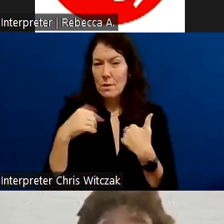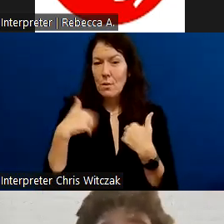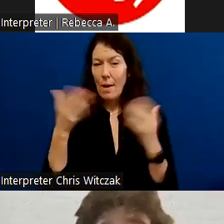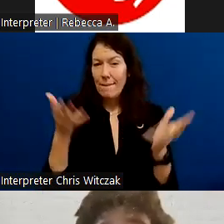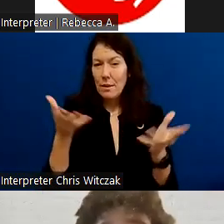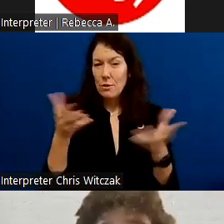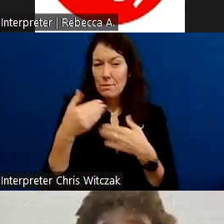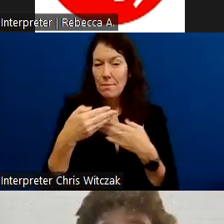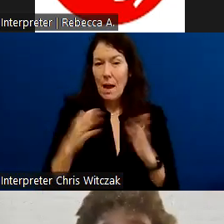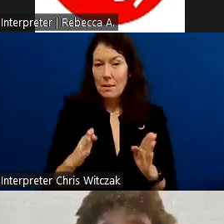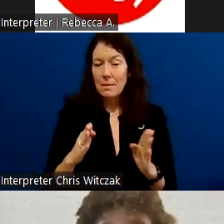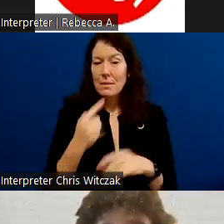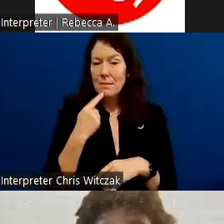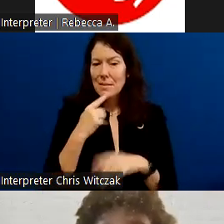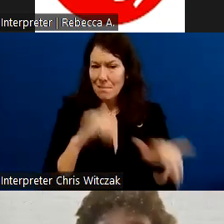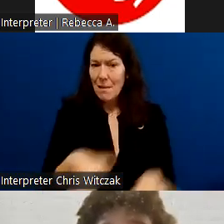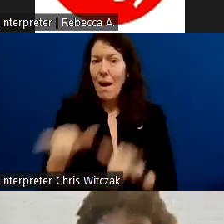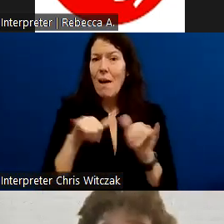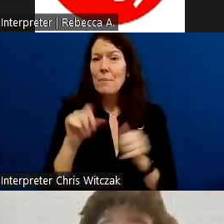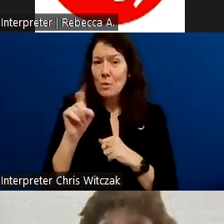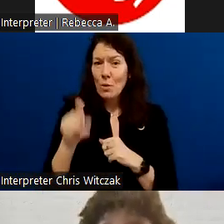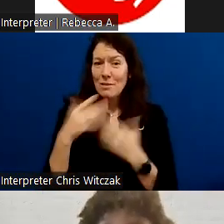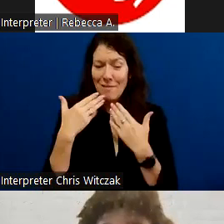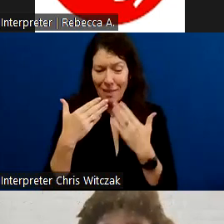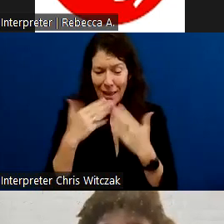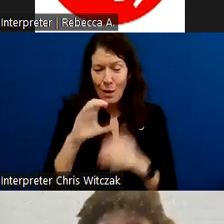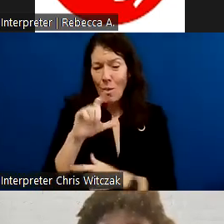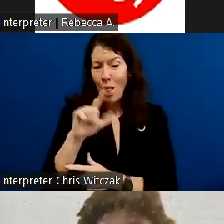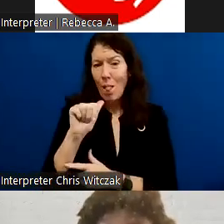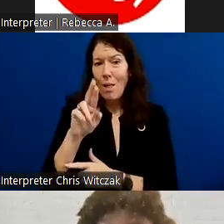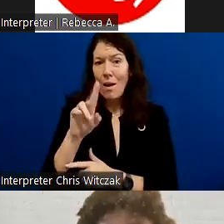this question is a pretty common one actually so thanks for asking Claudia. "So what about